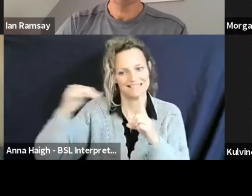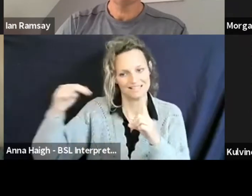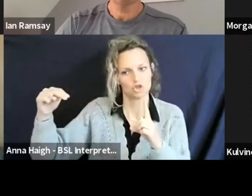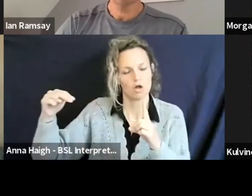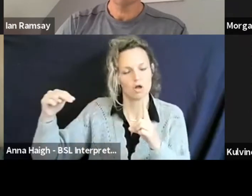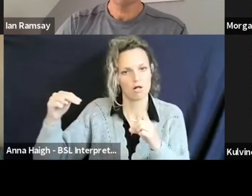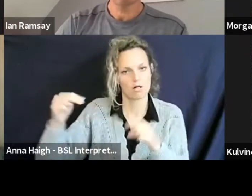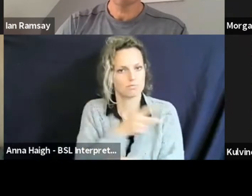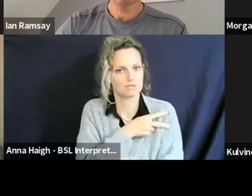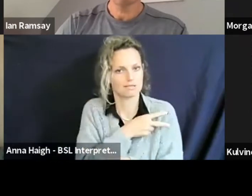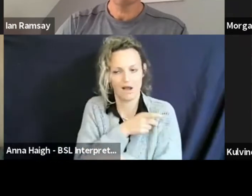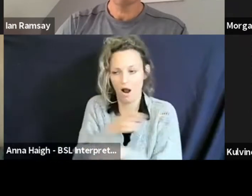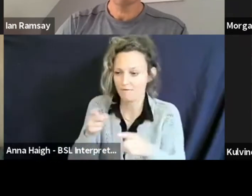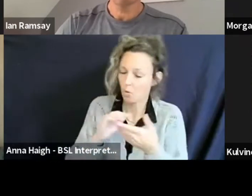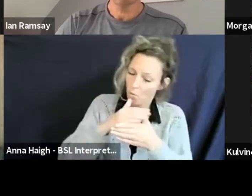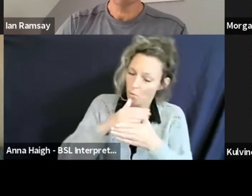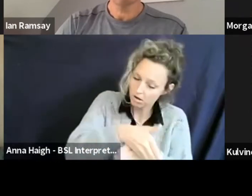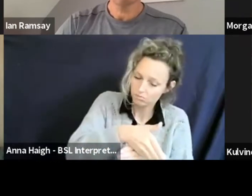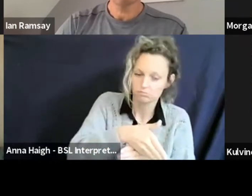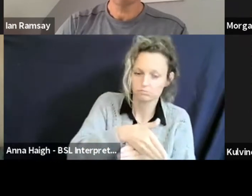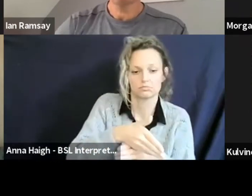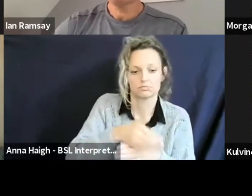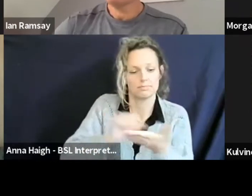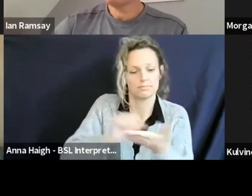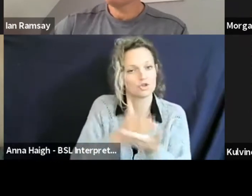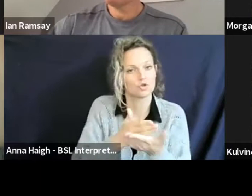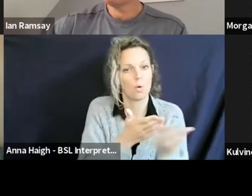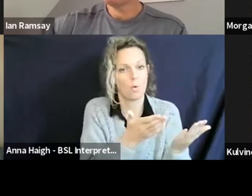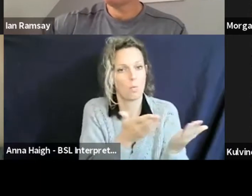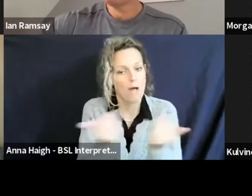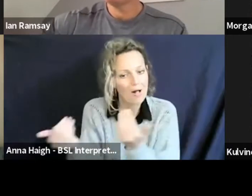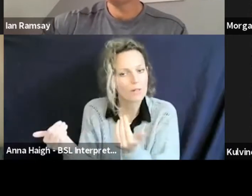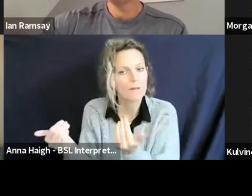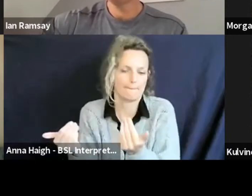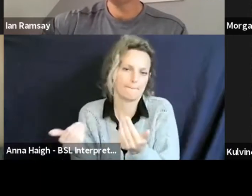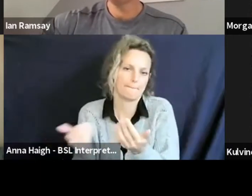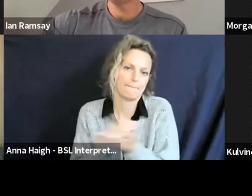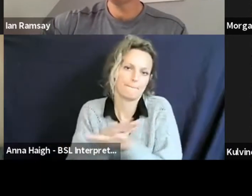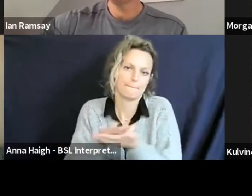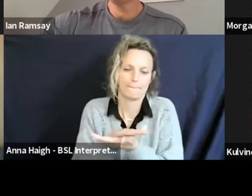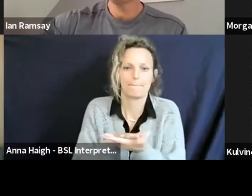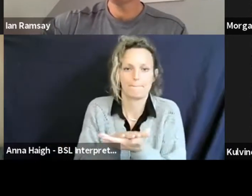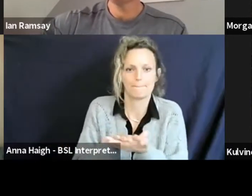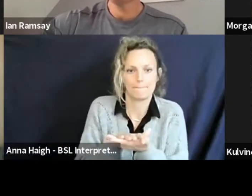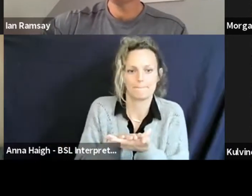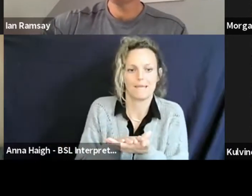Originally that is how they were planned.